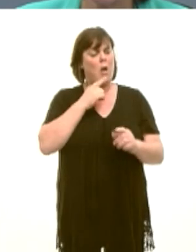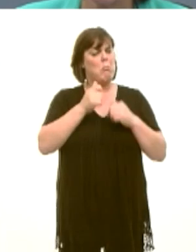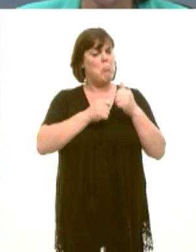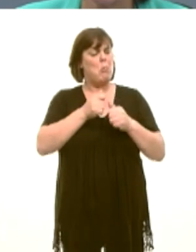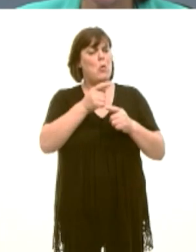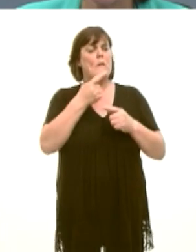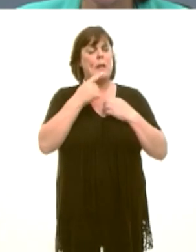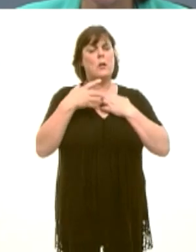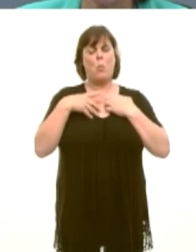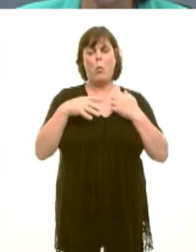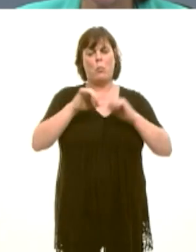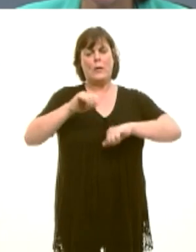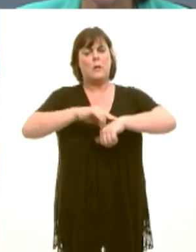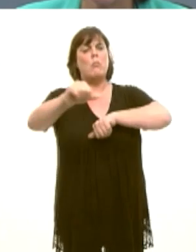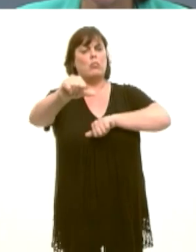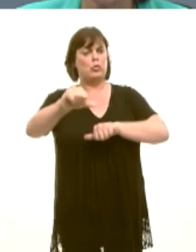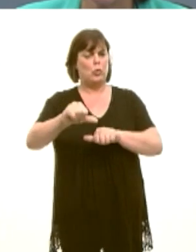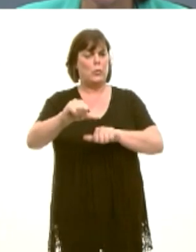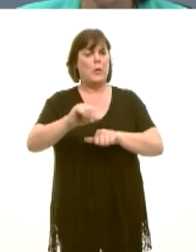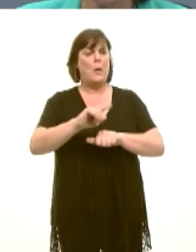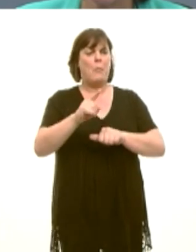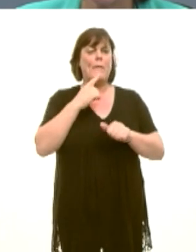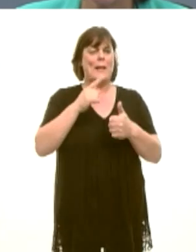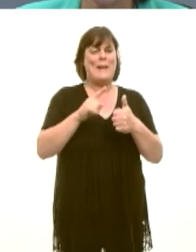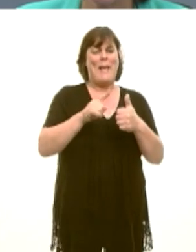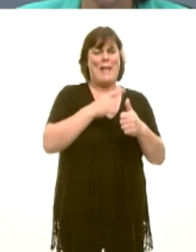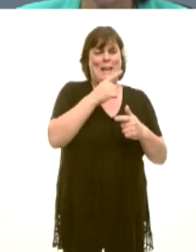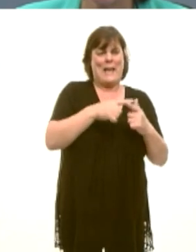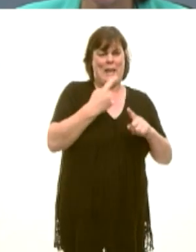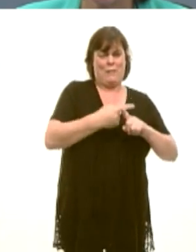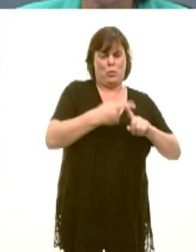I put three direct questions to you: A&E, urgent cancer referral times and the referral